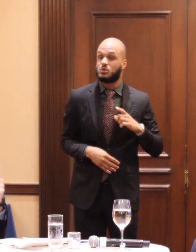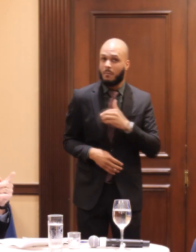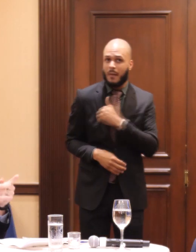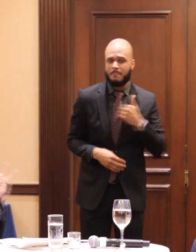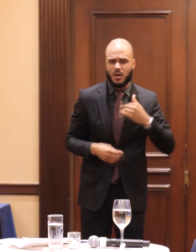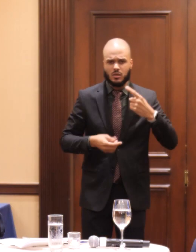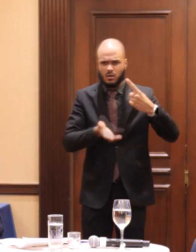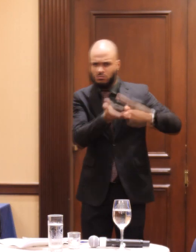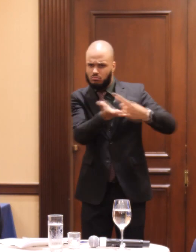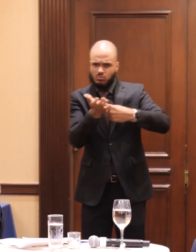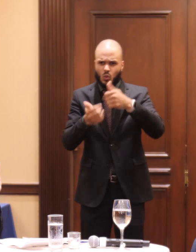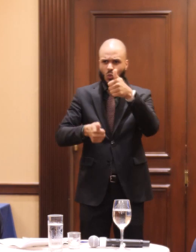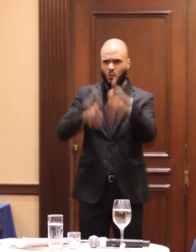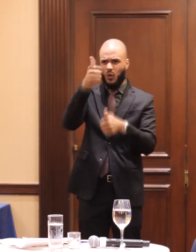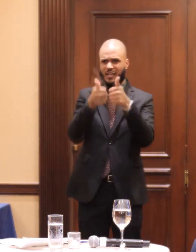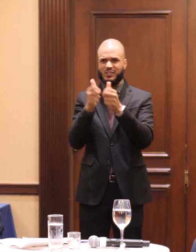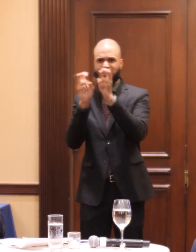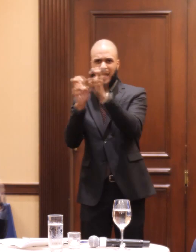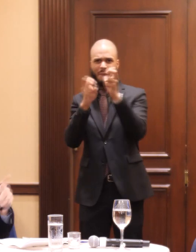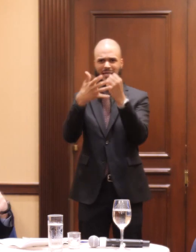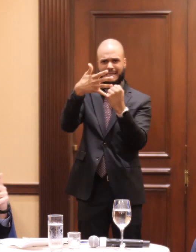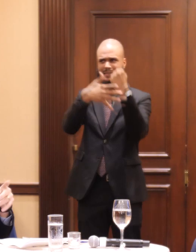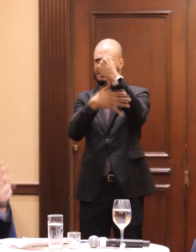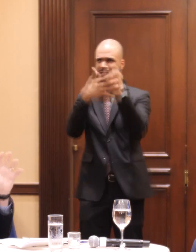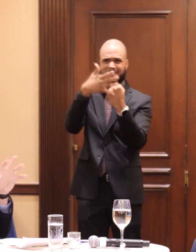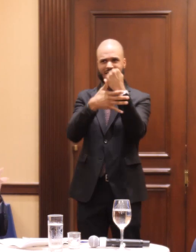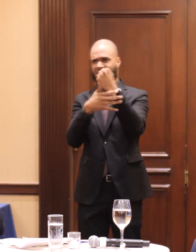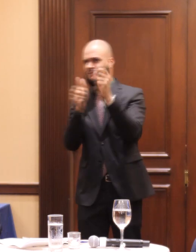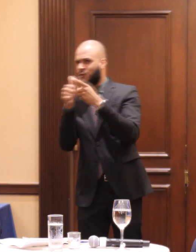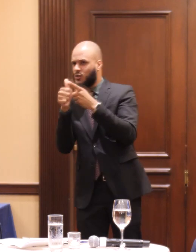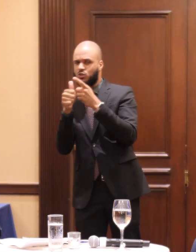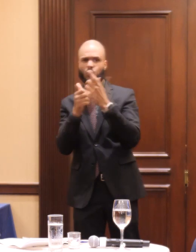about what's which one go which topic goes first and what do we do what are we going to recommend